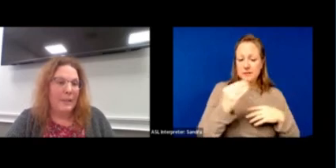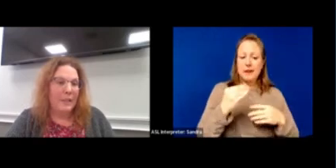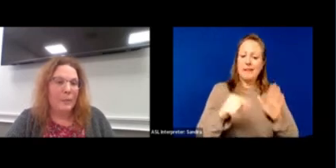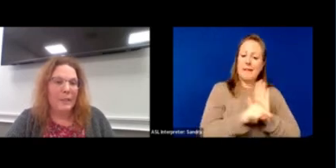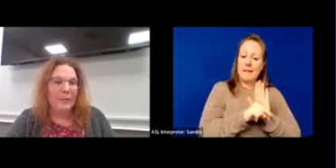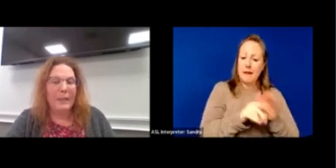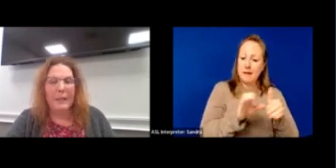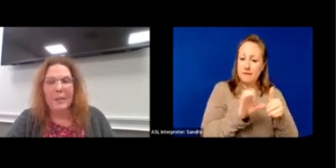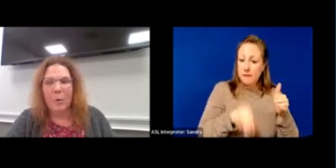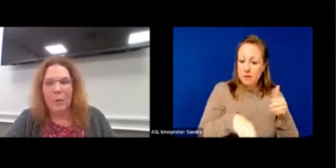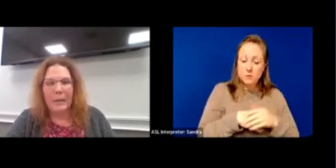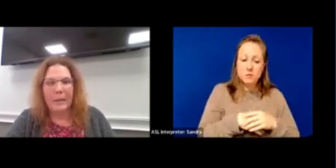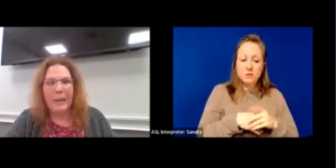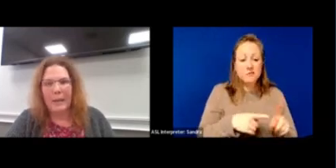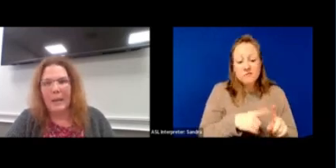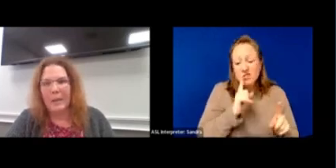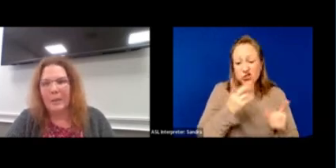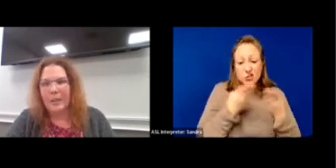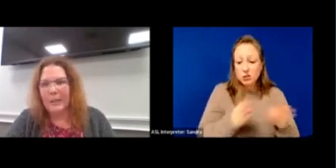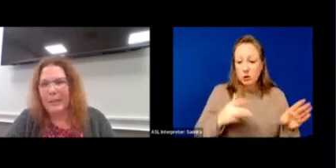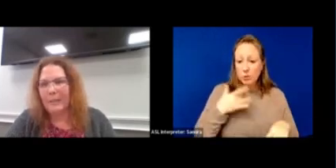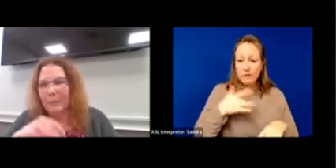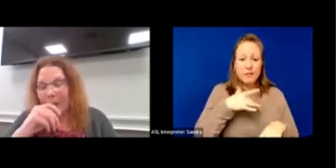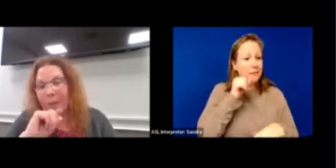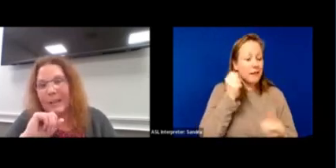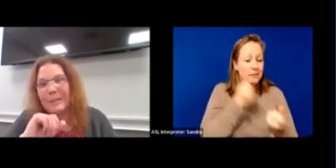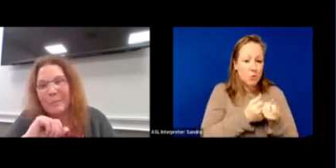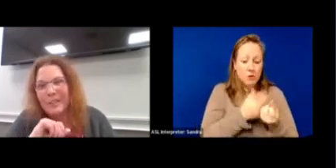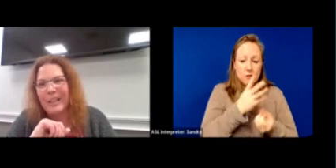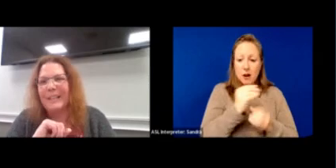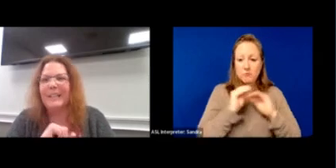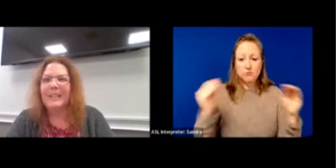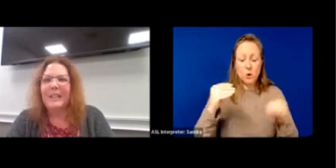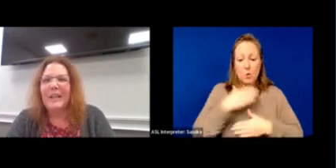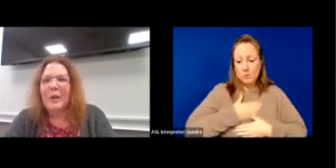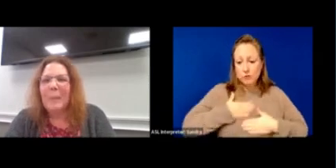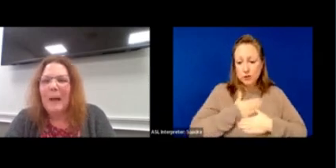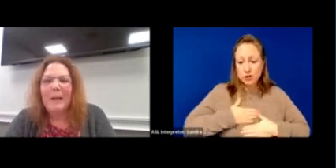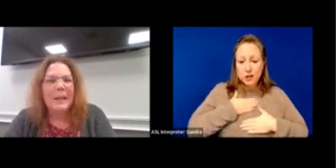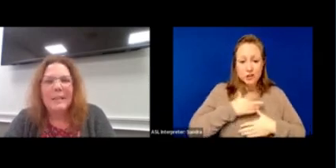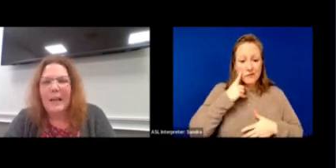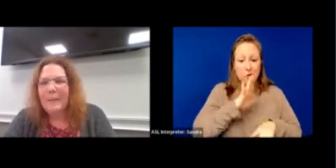the DSPS feeling unsupported and unappreciated. Sorry, unappreciated. Next slide,